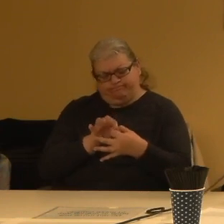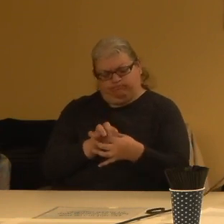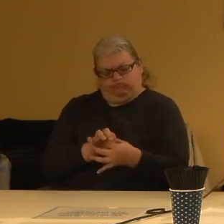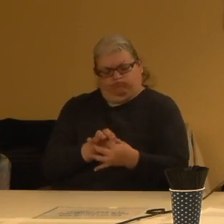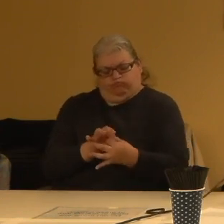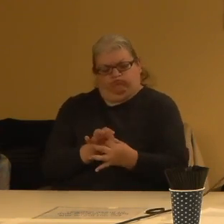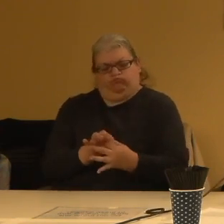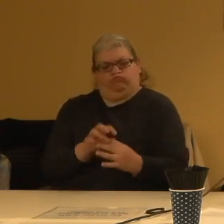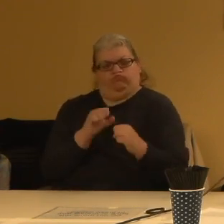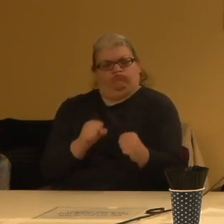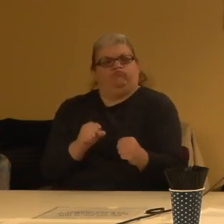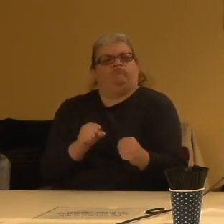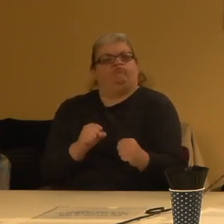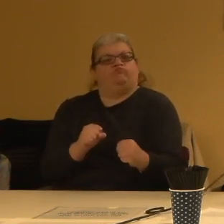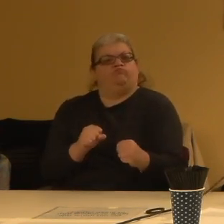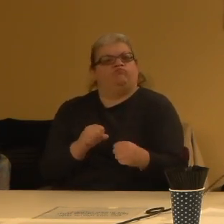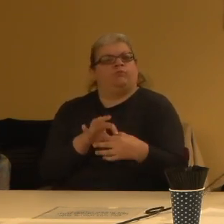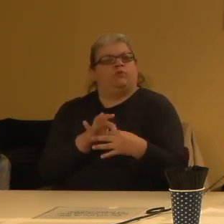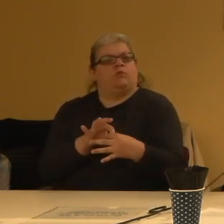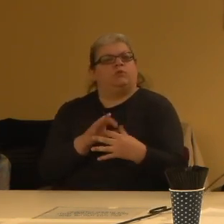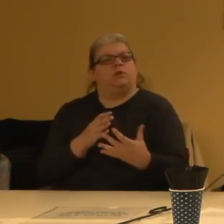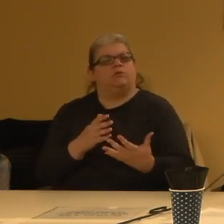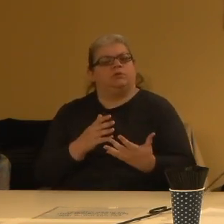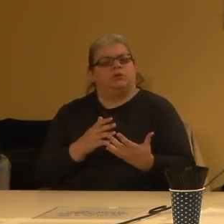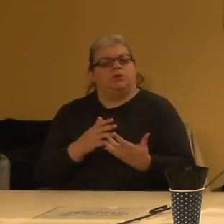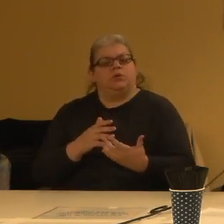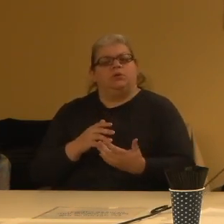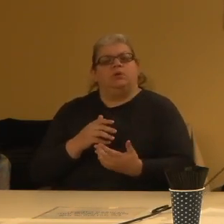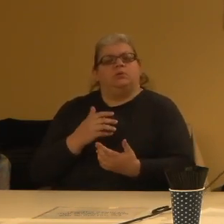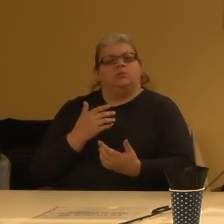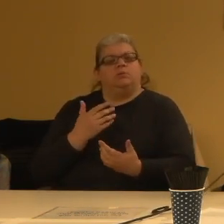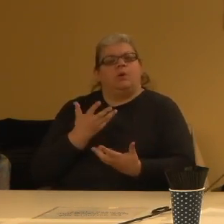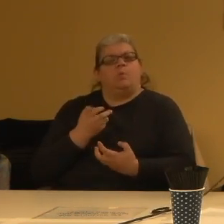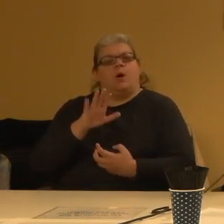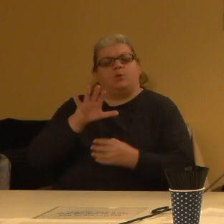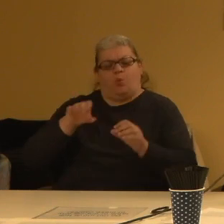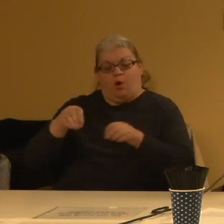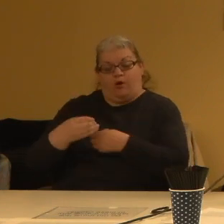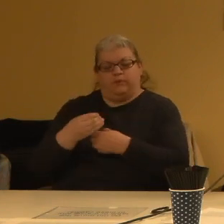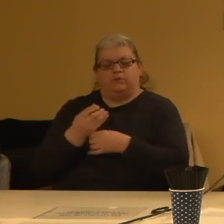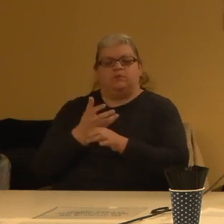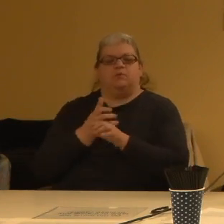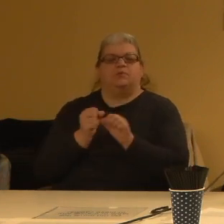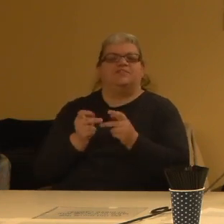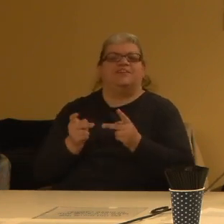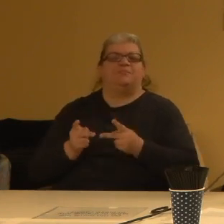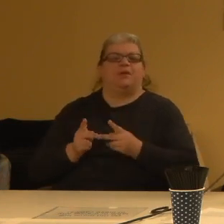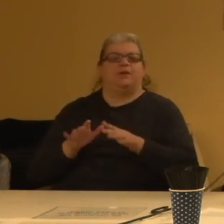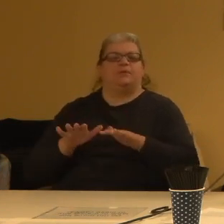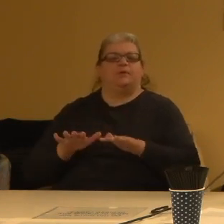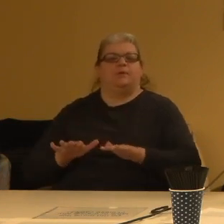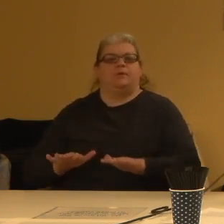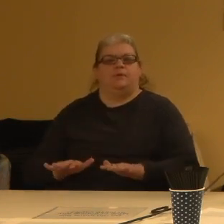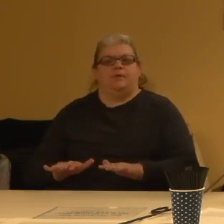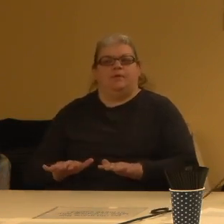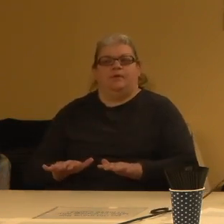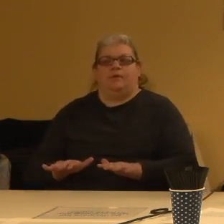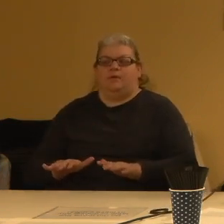so that your office is a safe space is like really, really, really key.